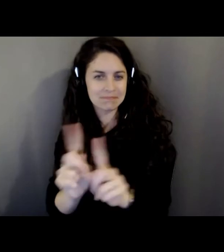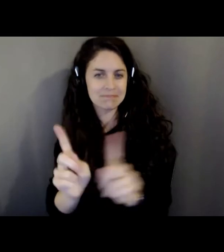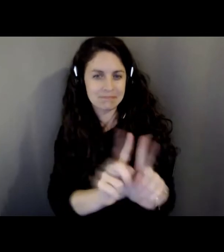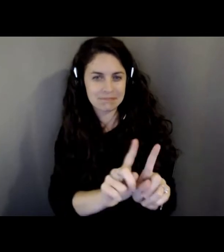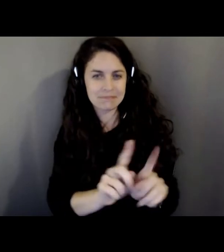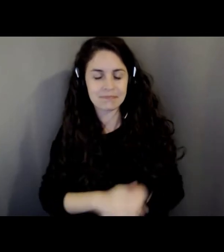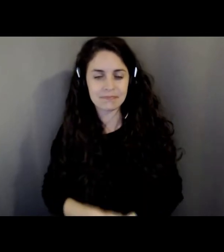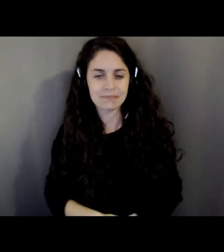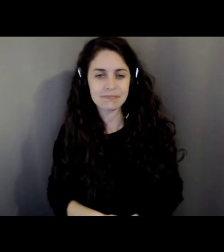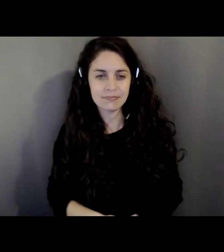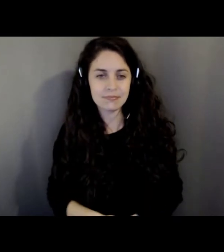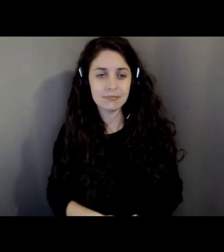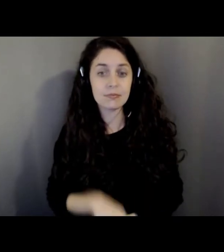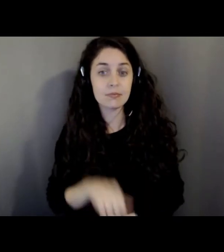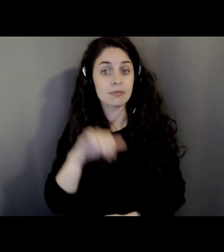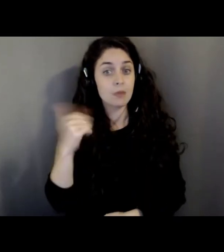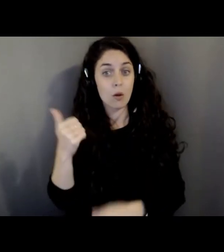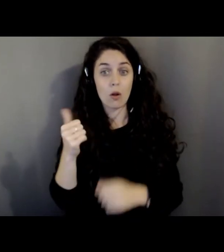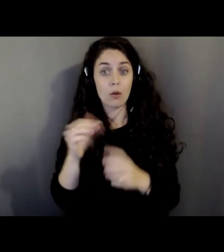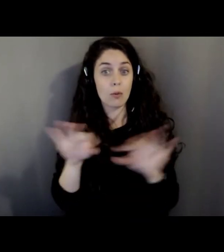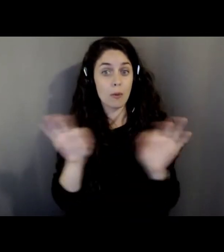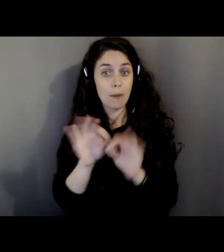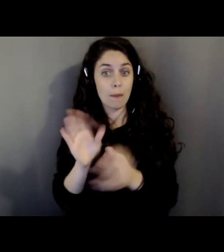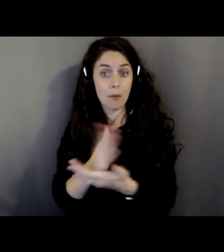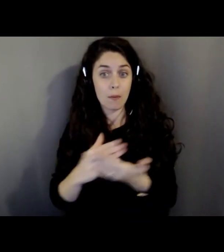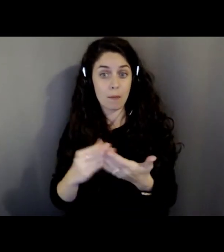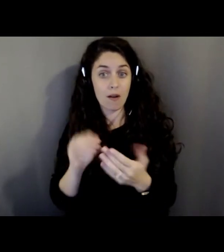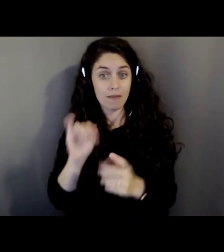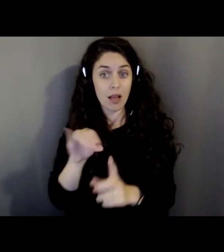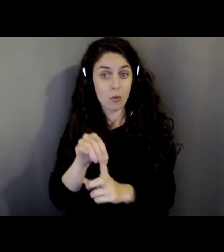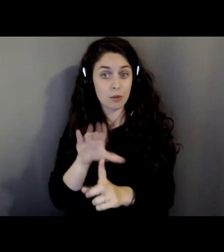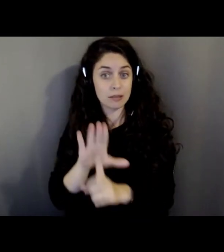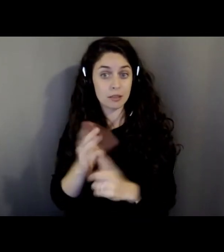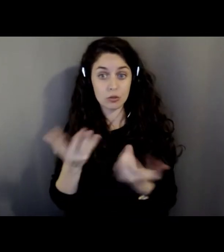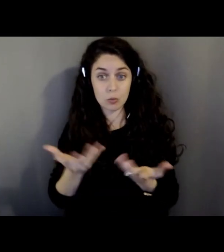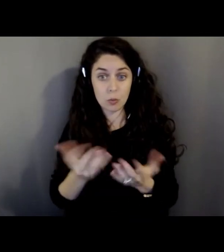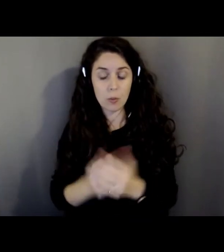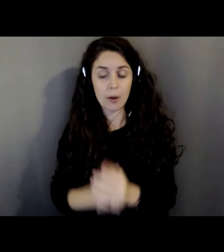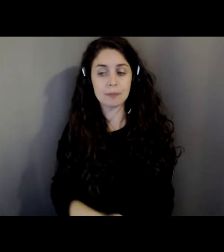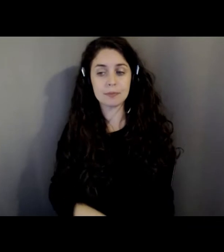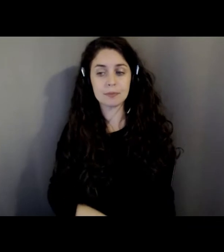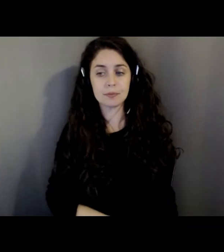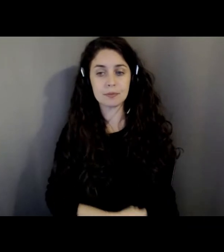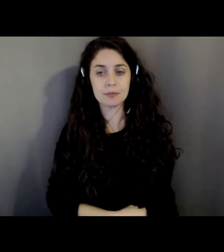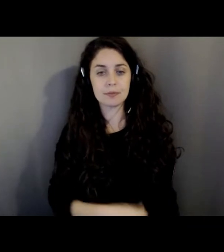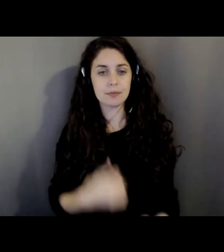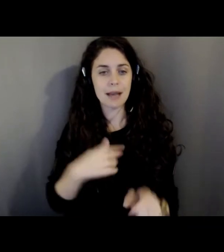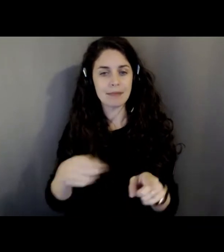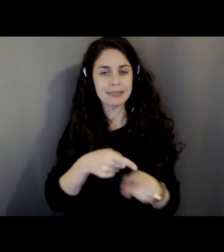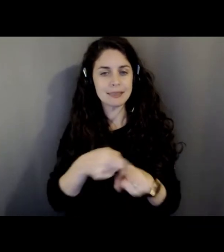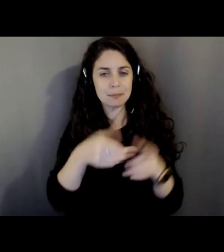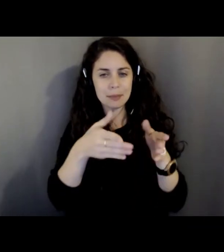of our MIUSA prep orientation is having specialists come and meet with students.